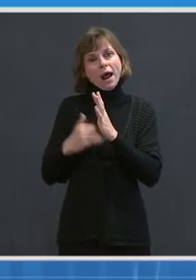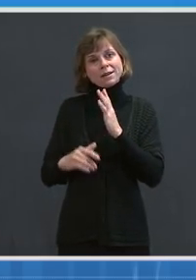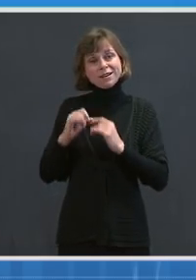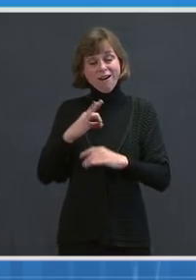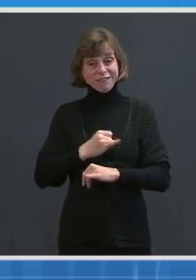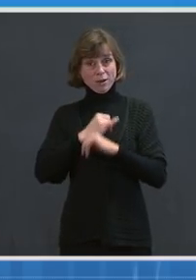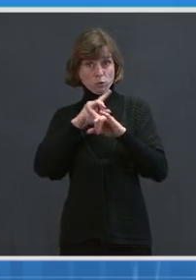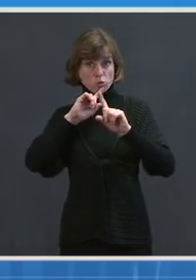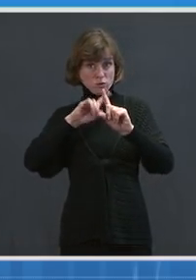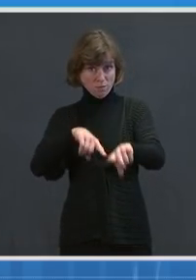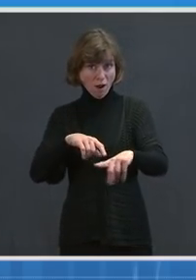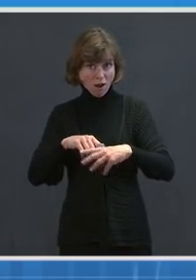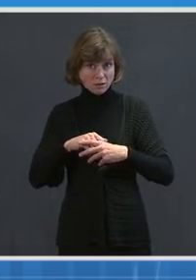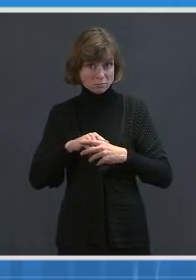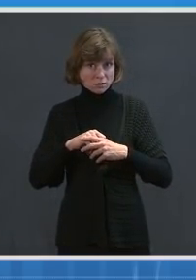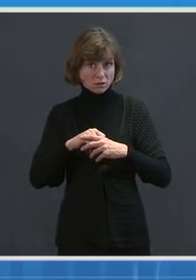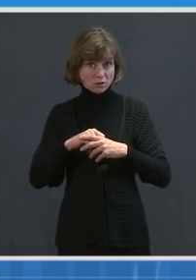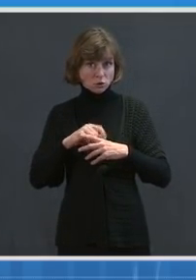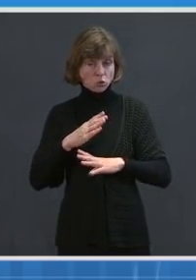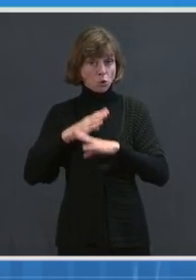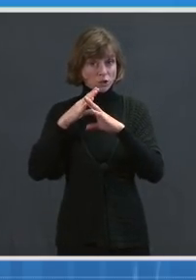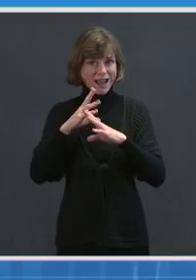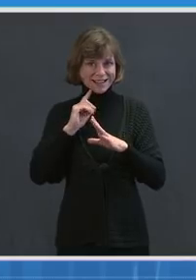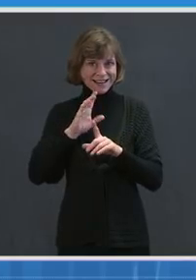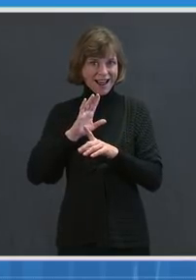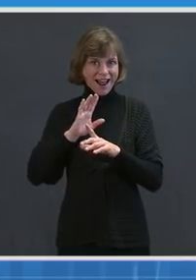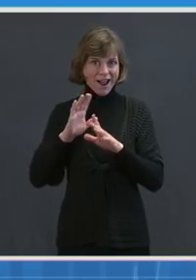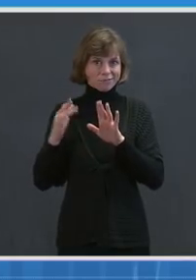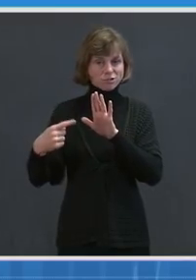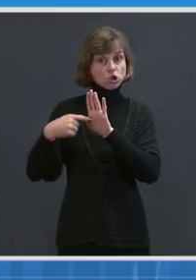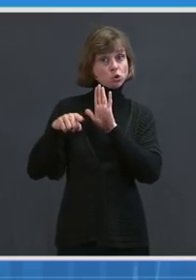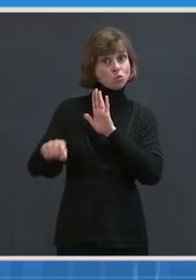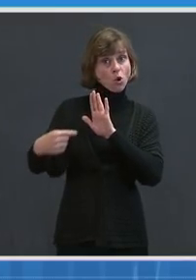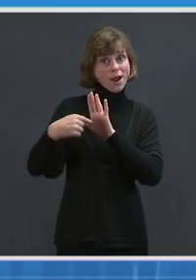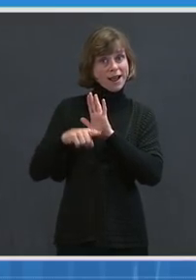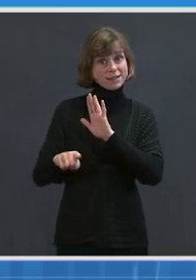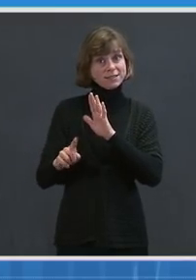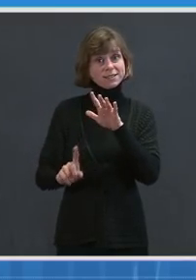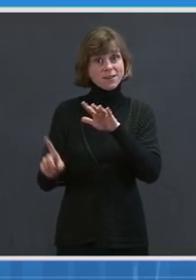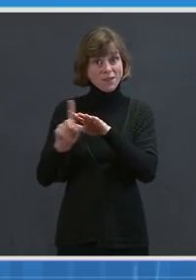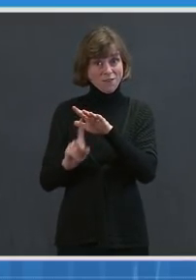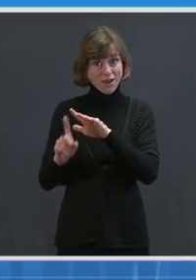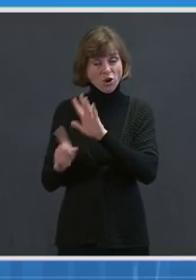to protect and suppress variants is another issue of concern.